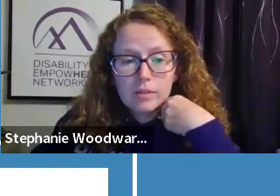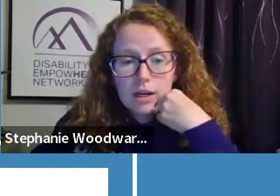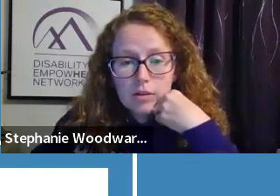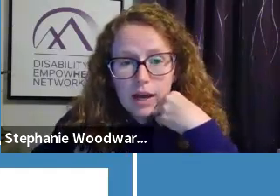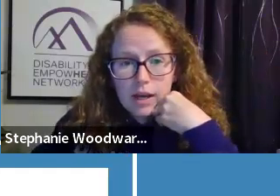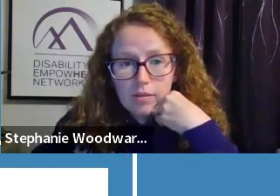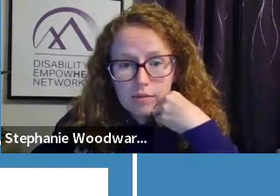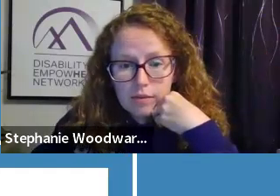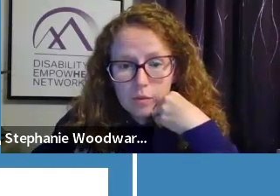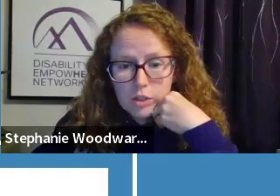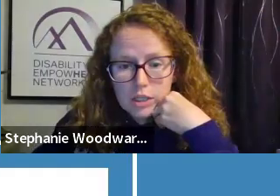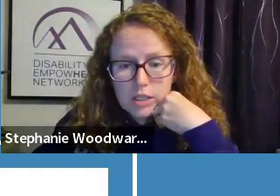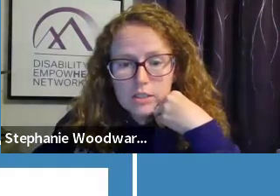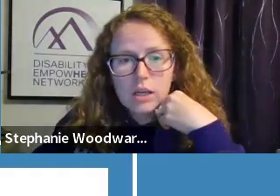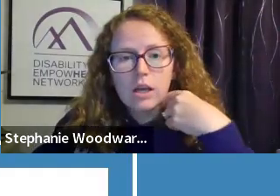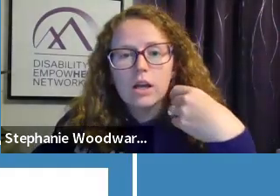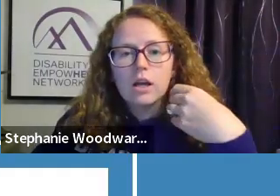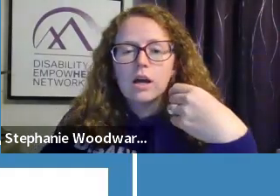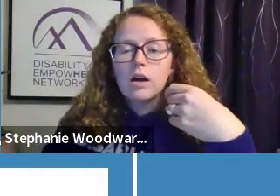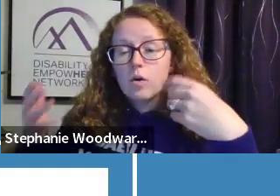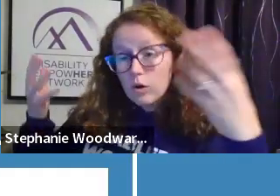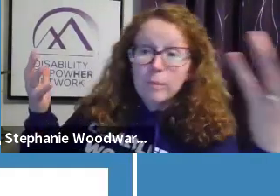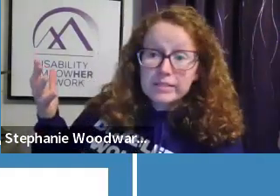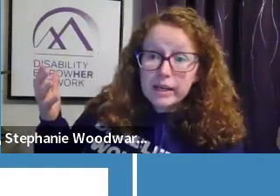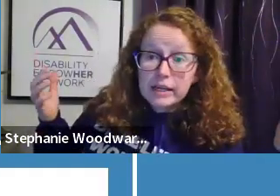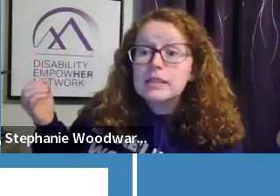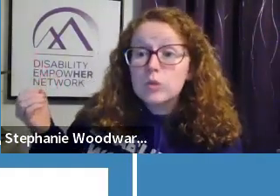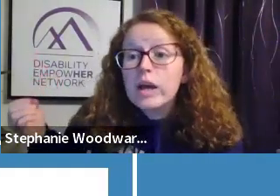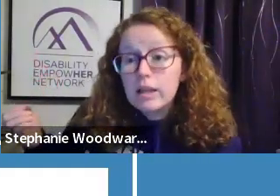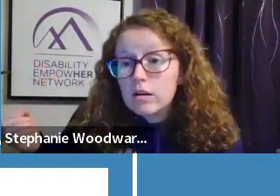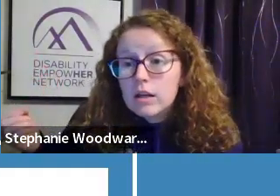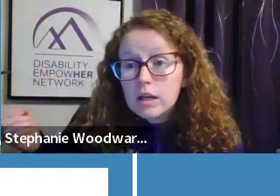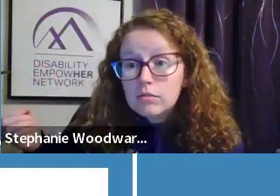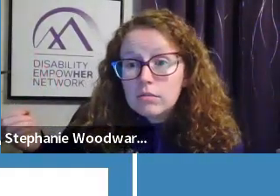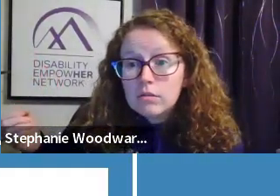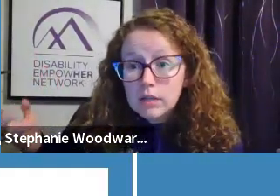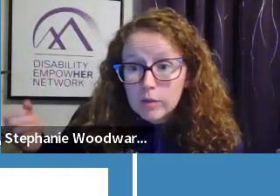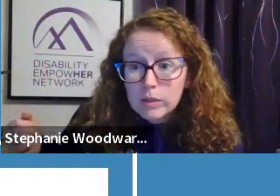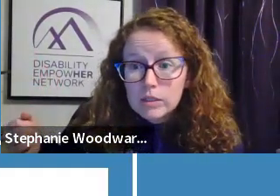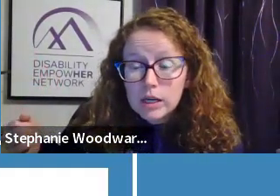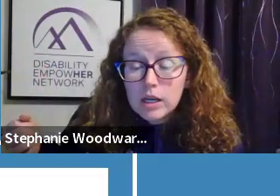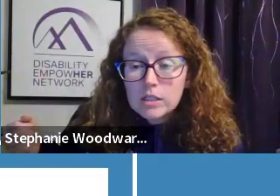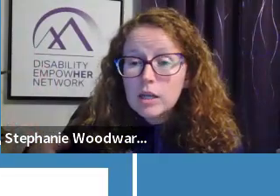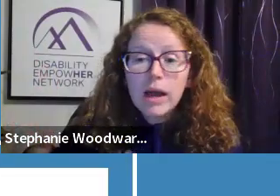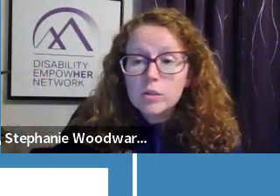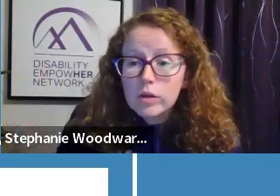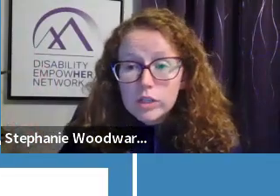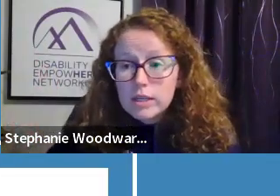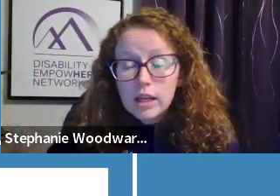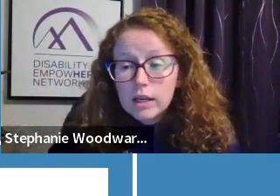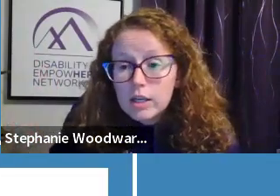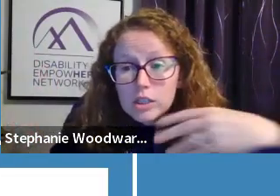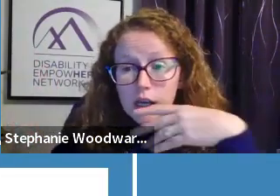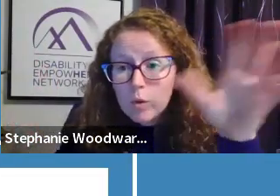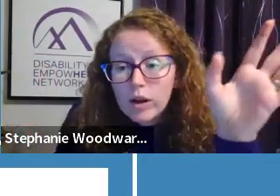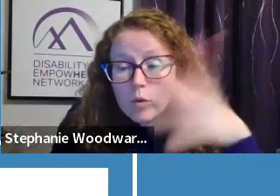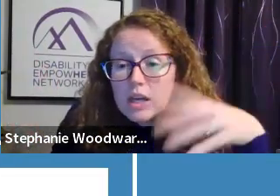by the FCC. Title four is pretty basic. We want communication access and